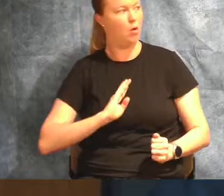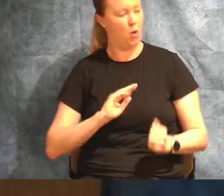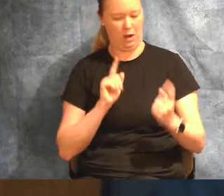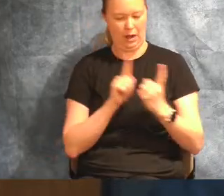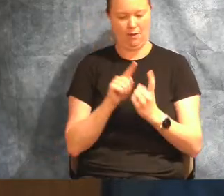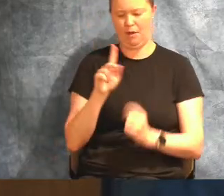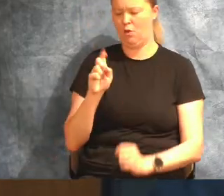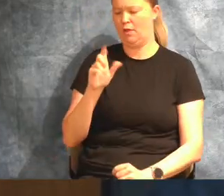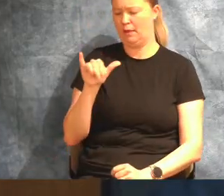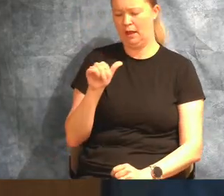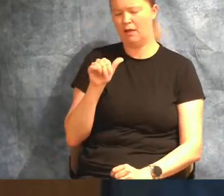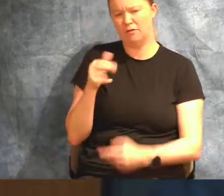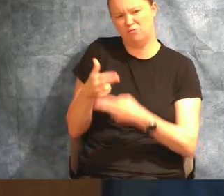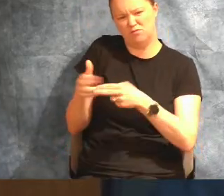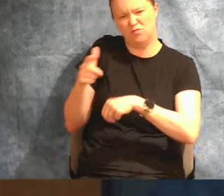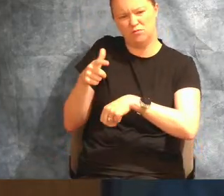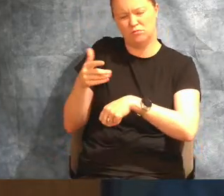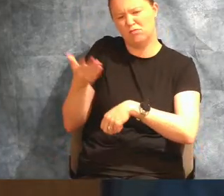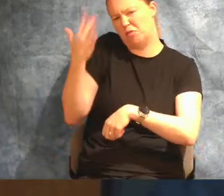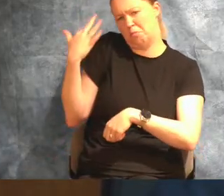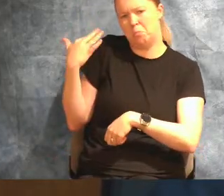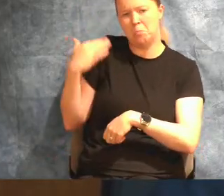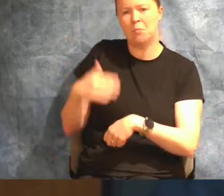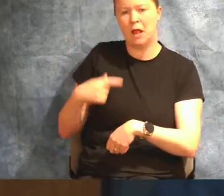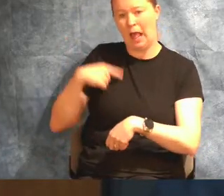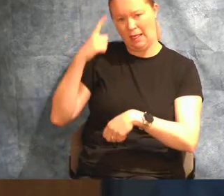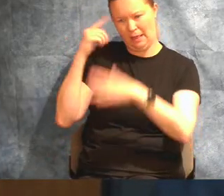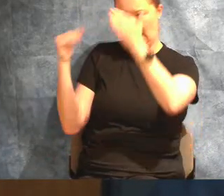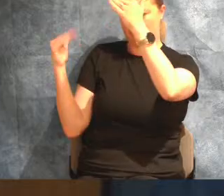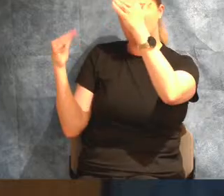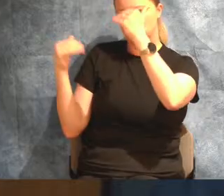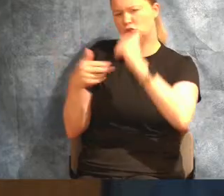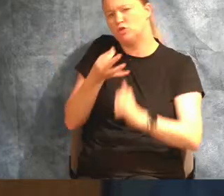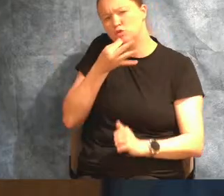long ago. and so I think there is an expectation that within the next few months they'll come